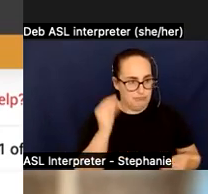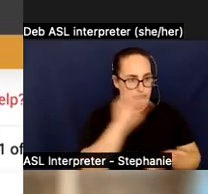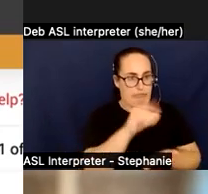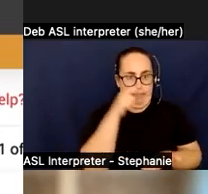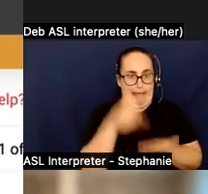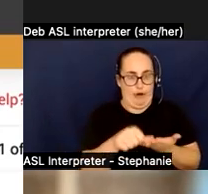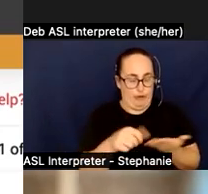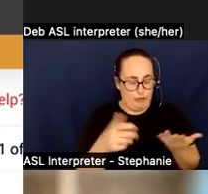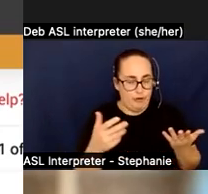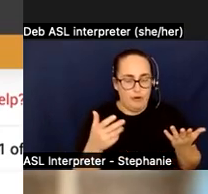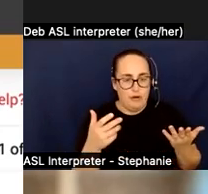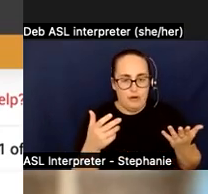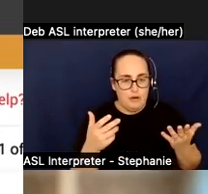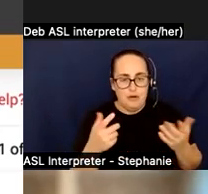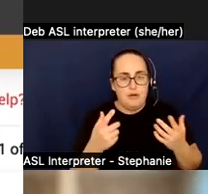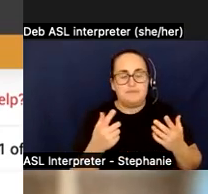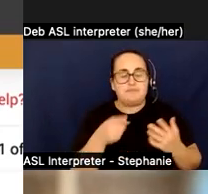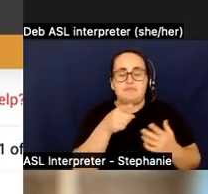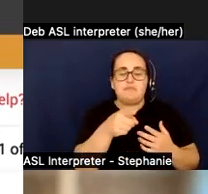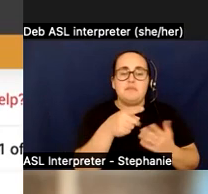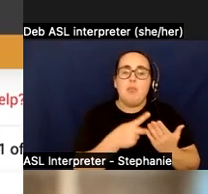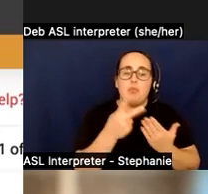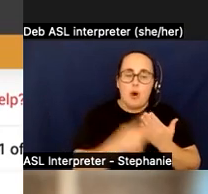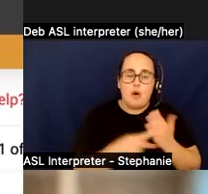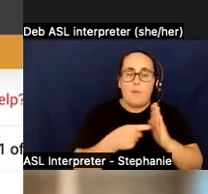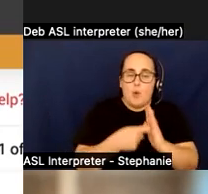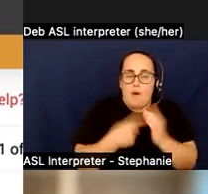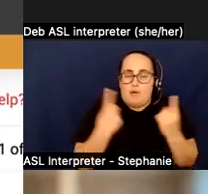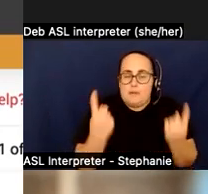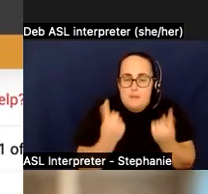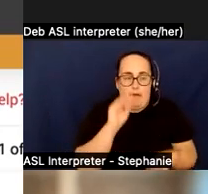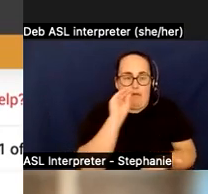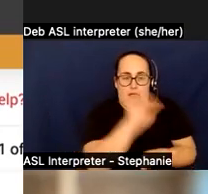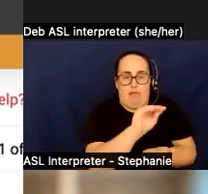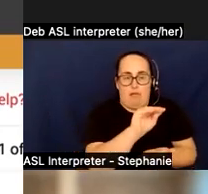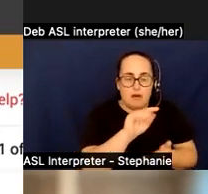the program just needs to recognize that something has been added to that field. But if you want to